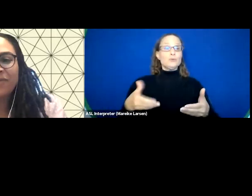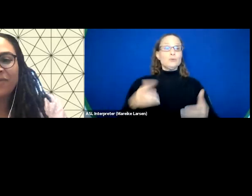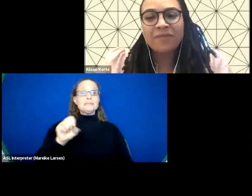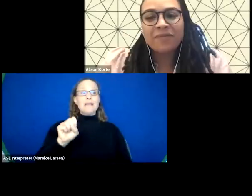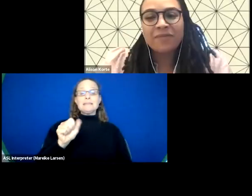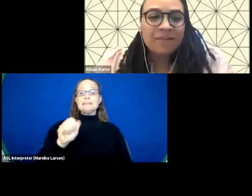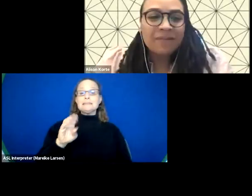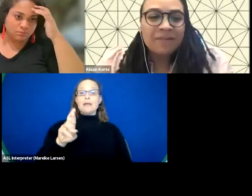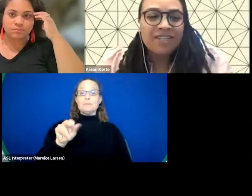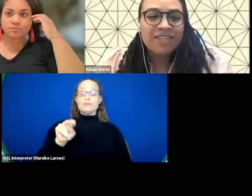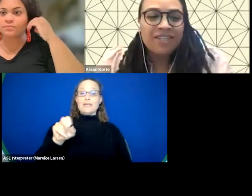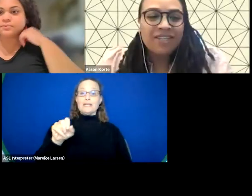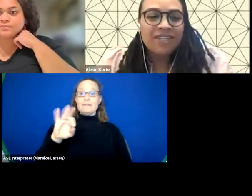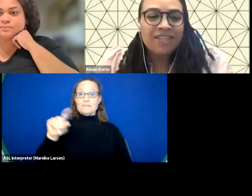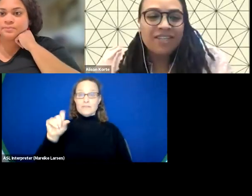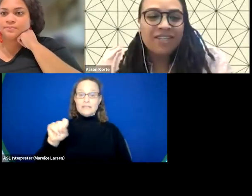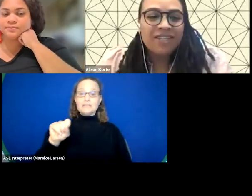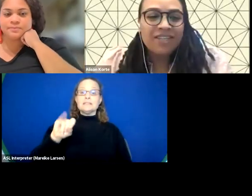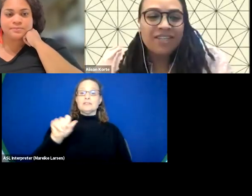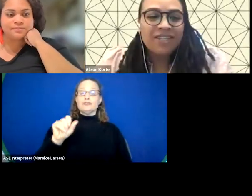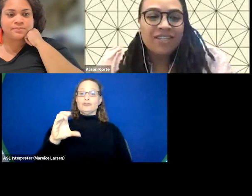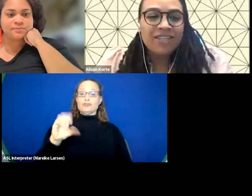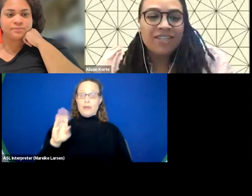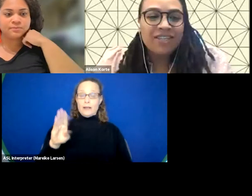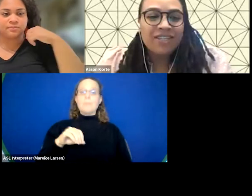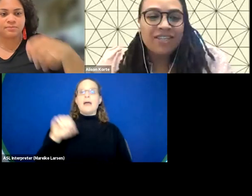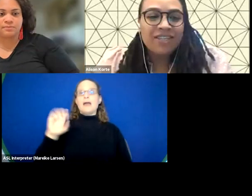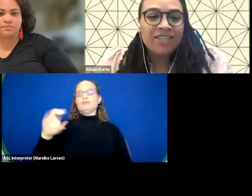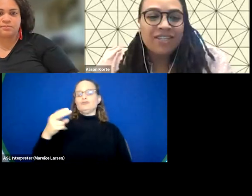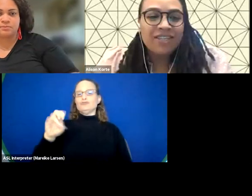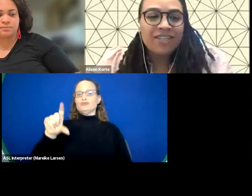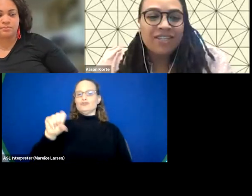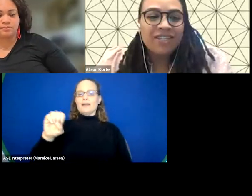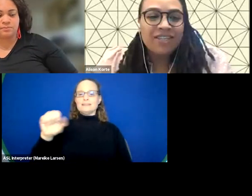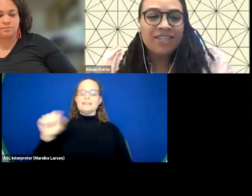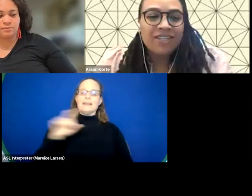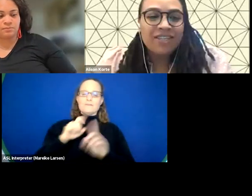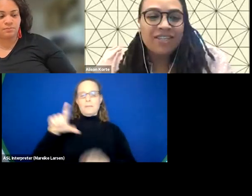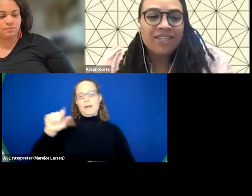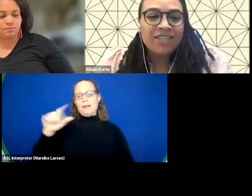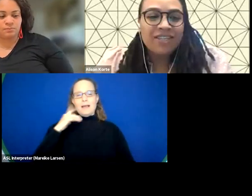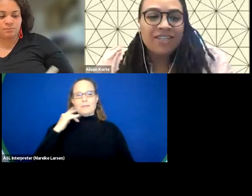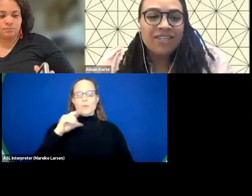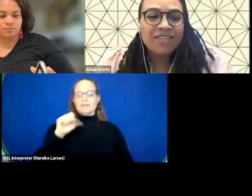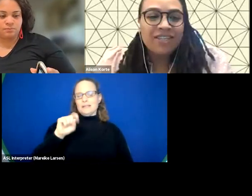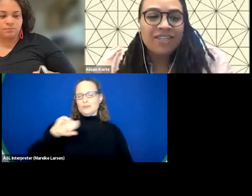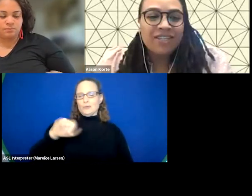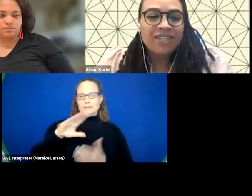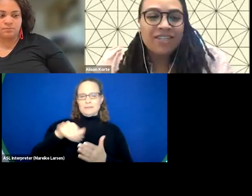Jacob Salazar and Chelsea Mitchell with St. Joseph's Center in Los Angeles, California St. Joseph's Center is made advancing racial equity